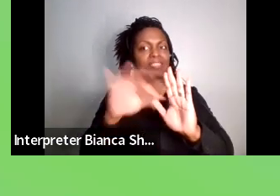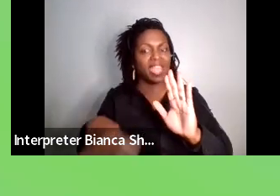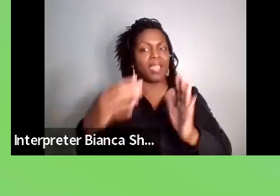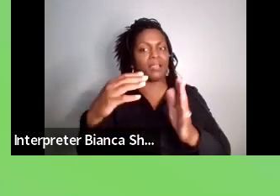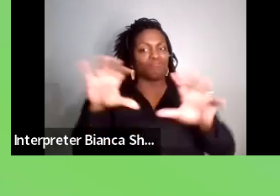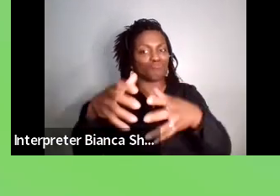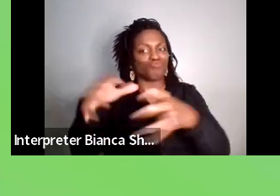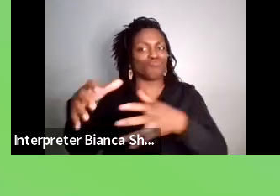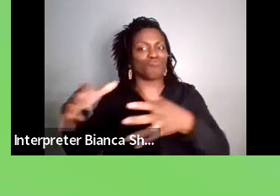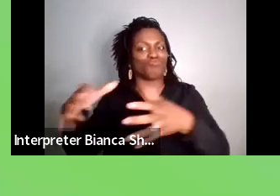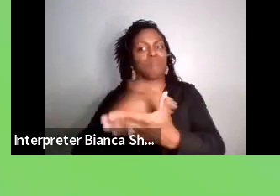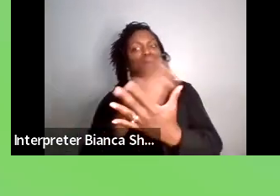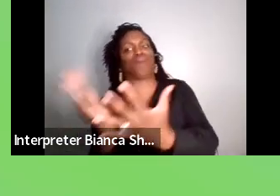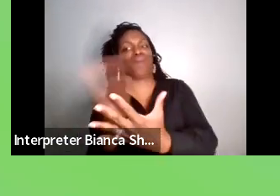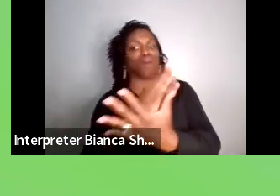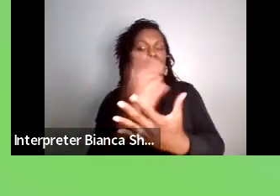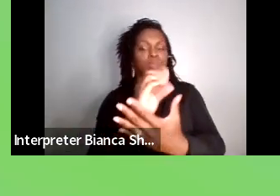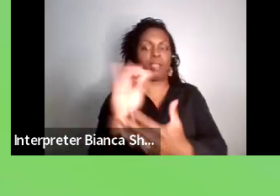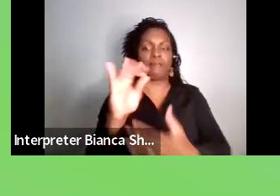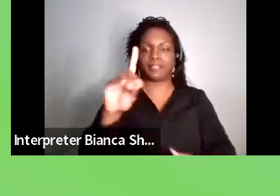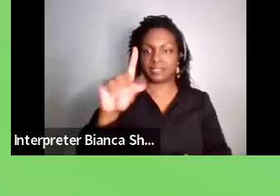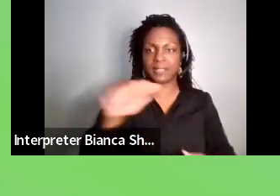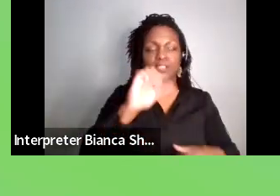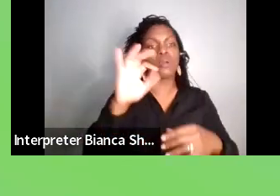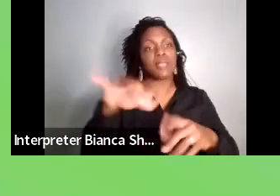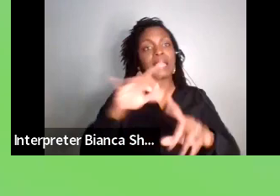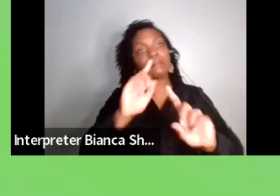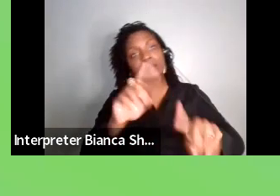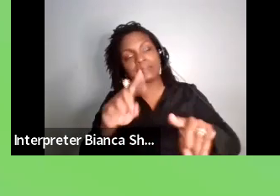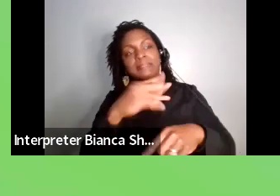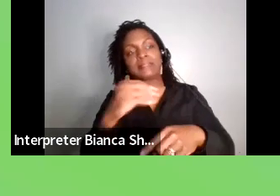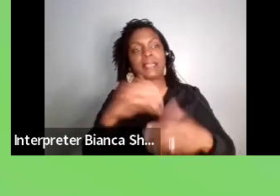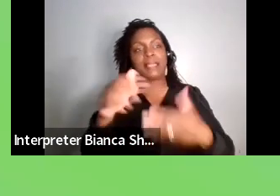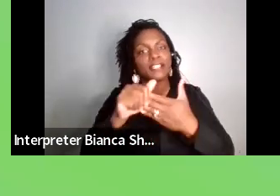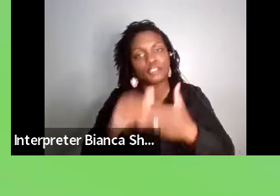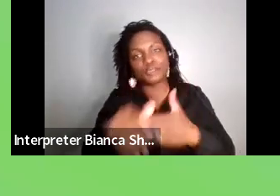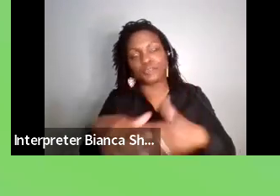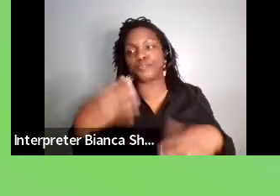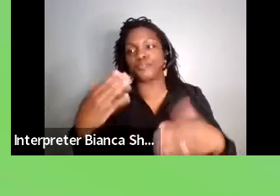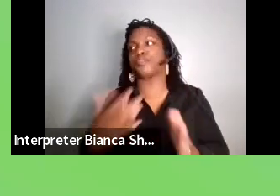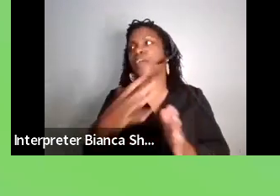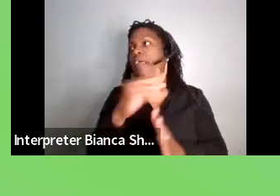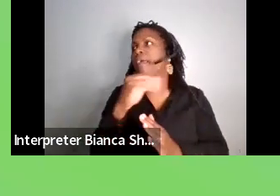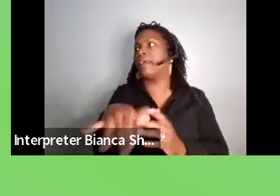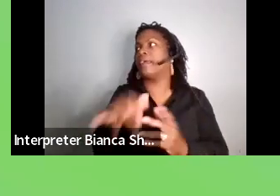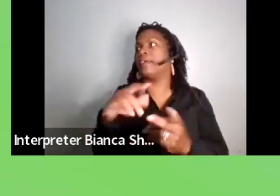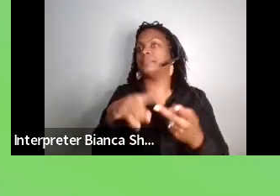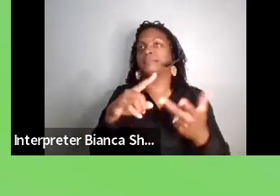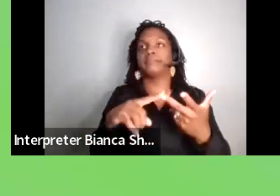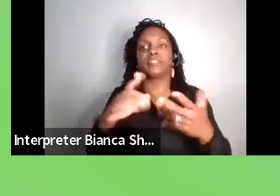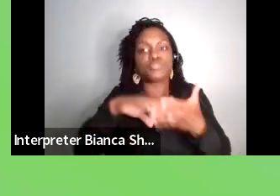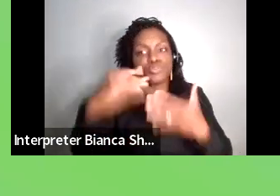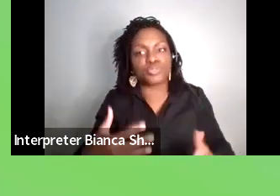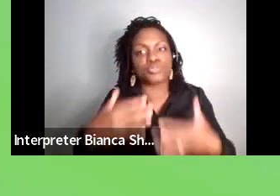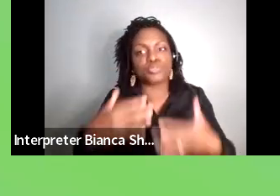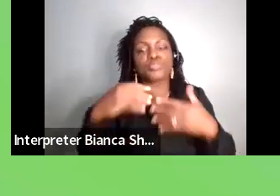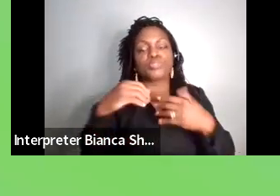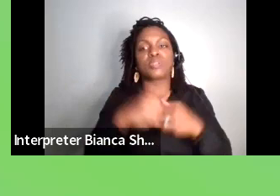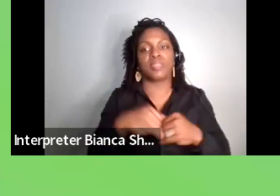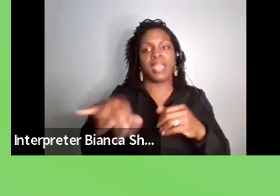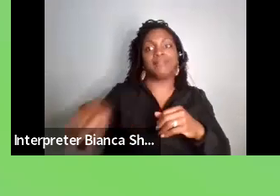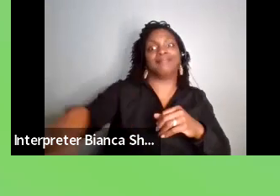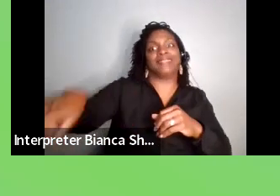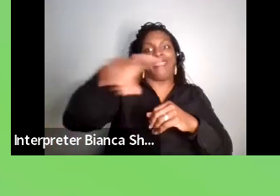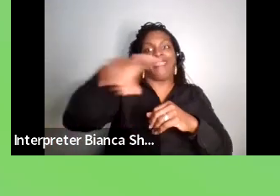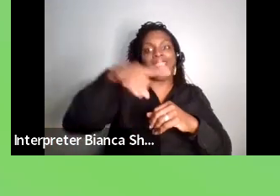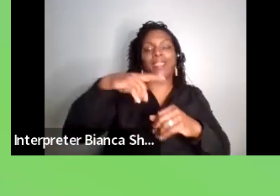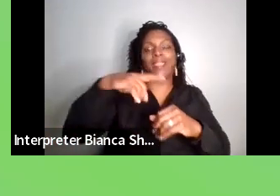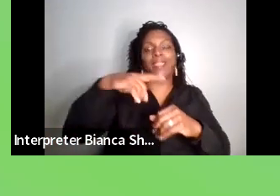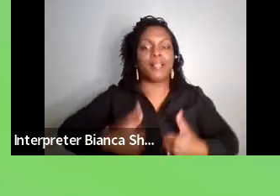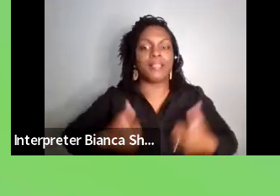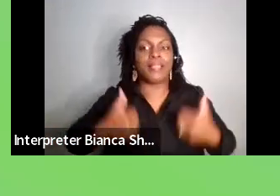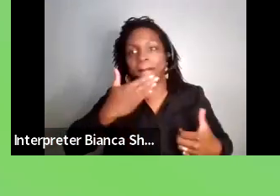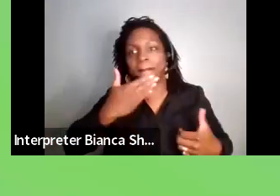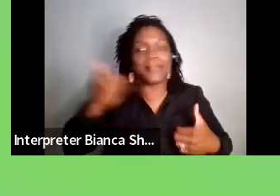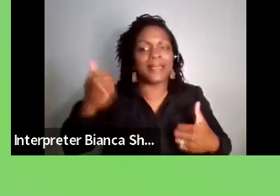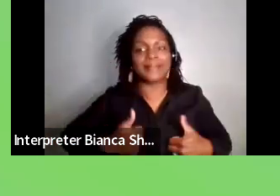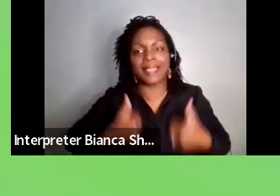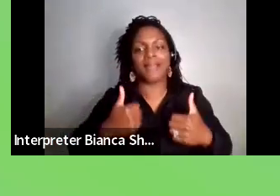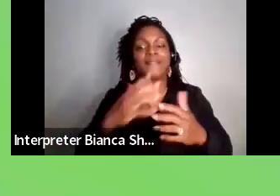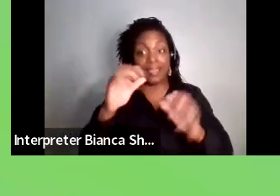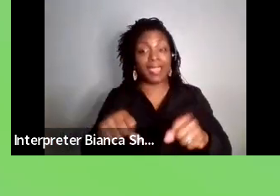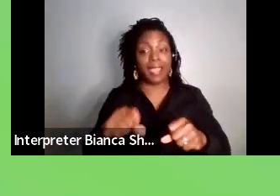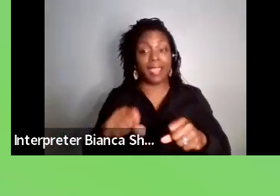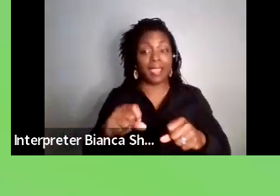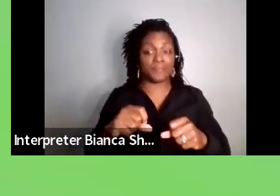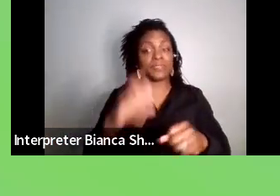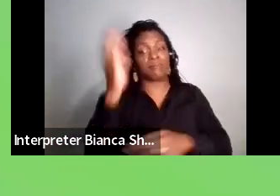So your attendees, your leaders, your students, are learning from individuals that are living their best life, their chosen life, and can speak from that first-hand lived experience.